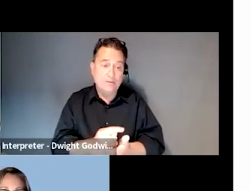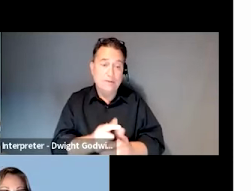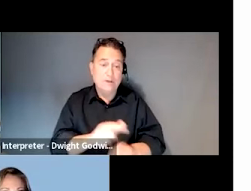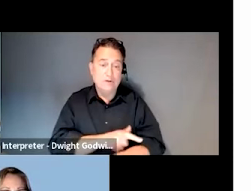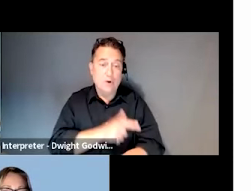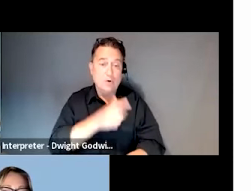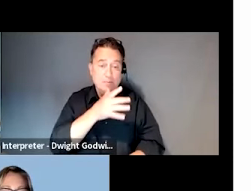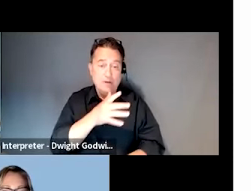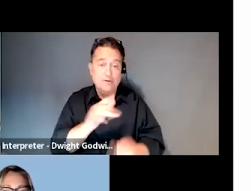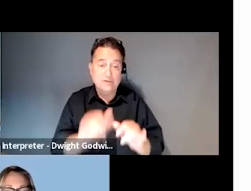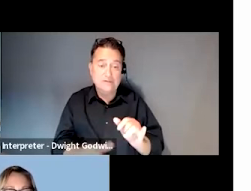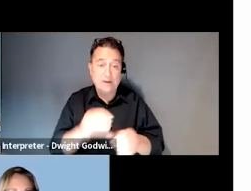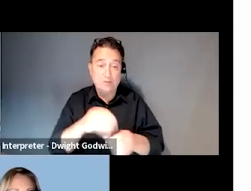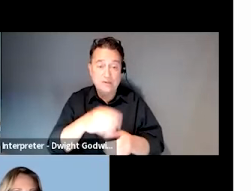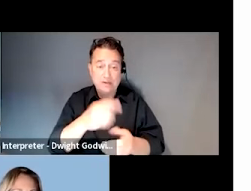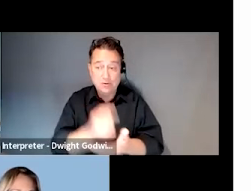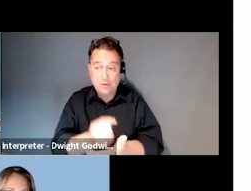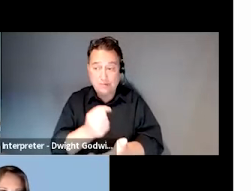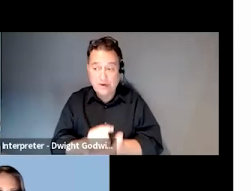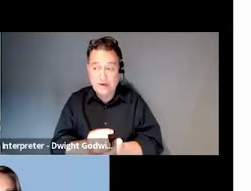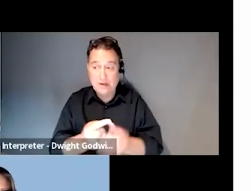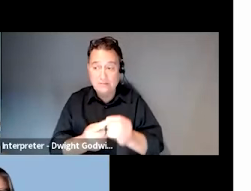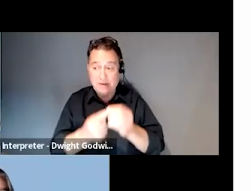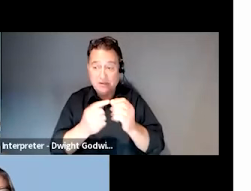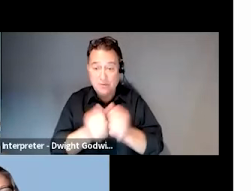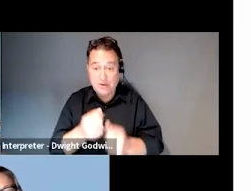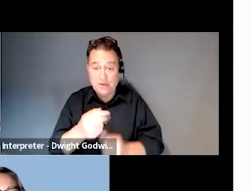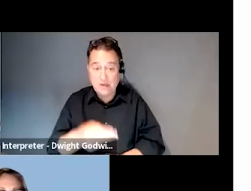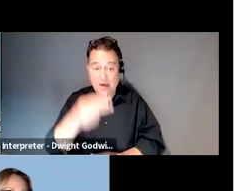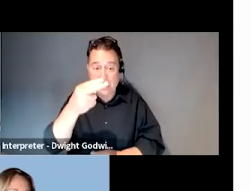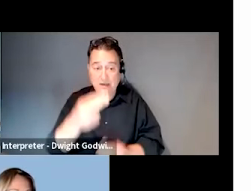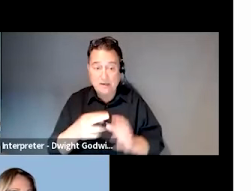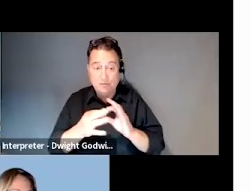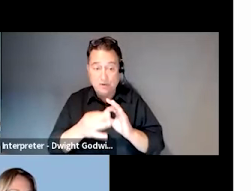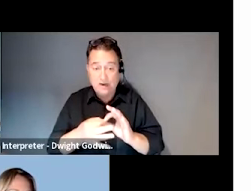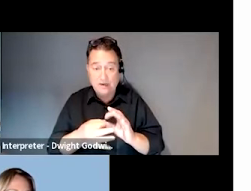especially with a high level of family related services, the more likely they are to reunify.